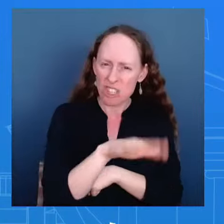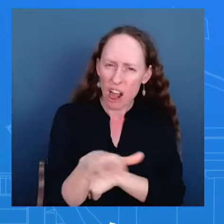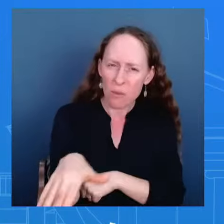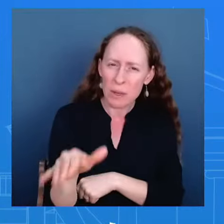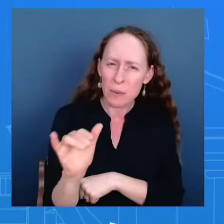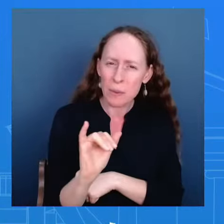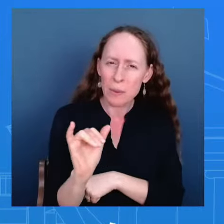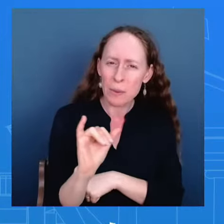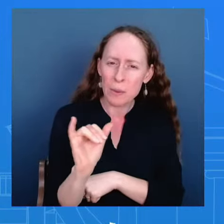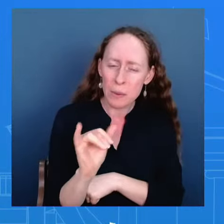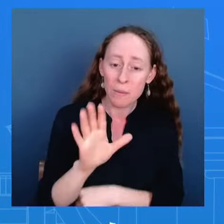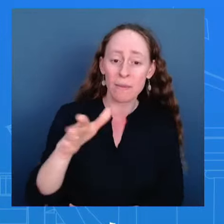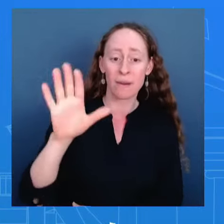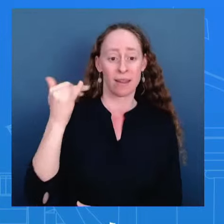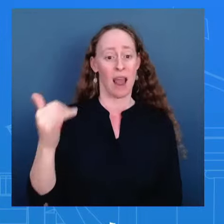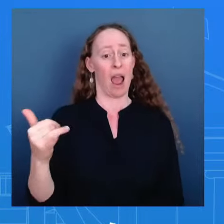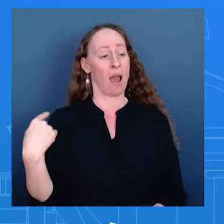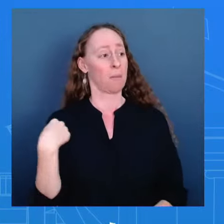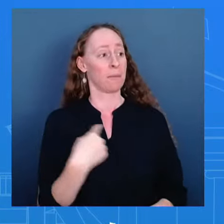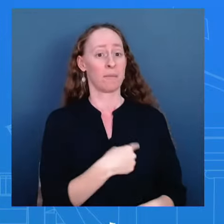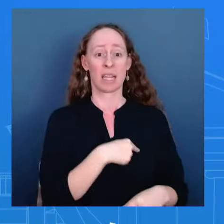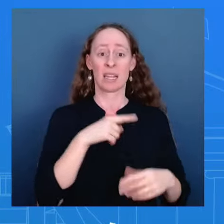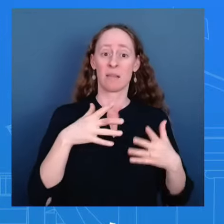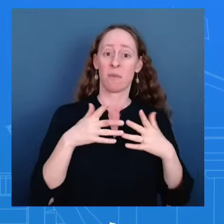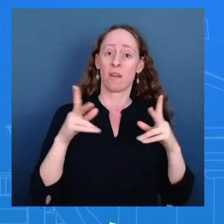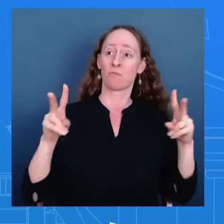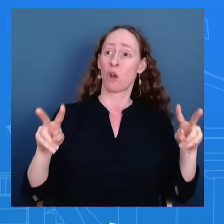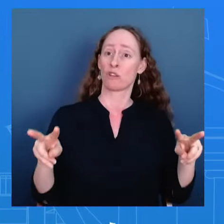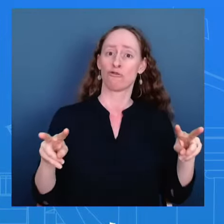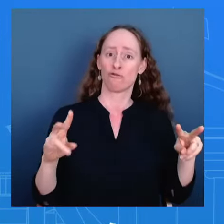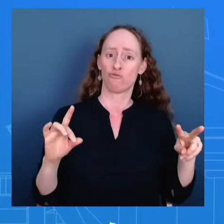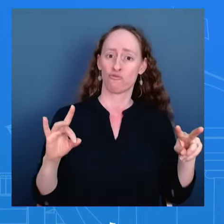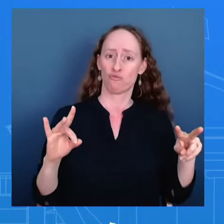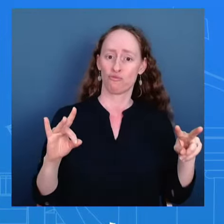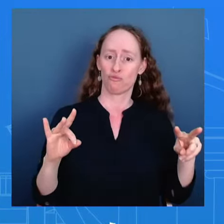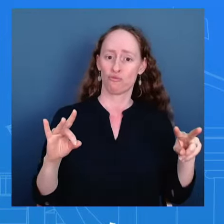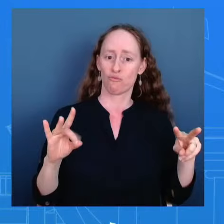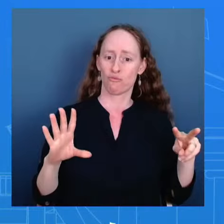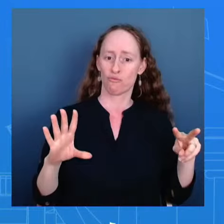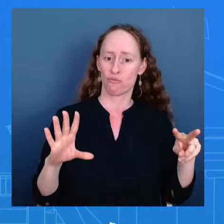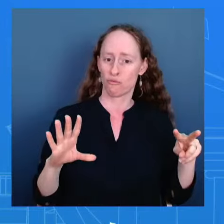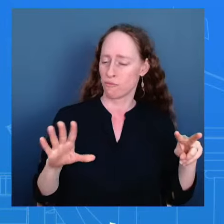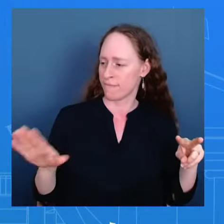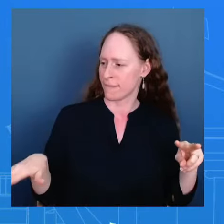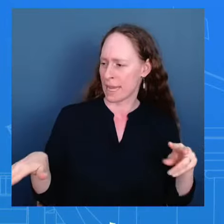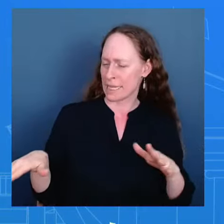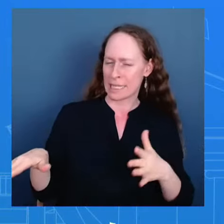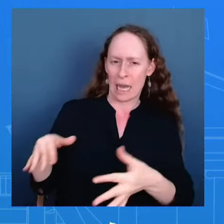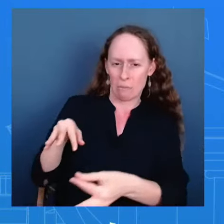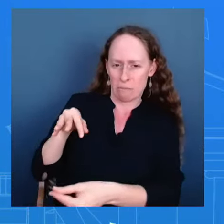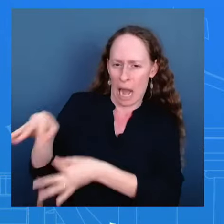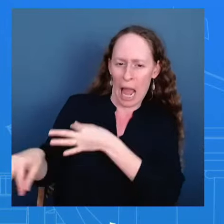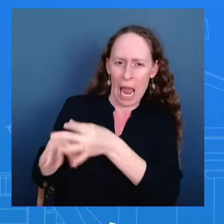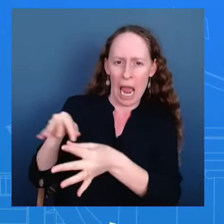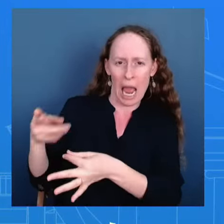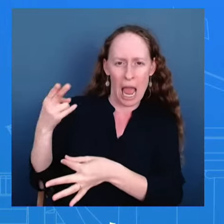can you explain to them how this isn't a major military operation or just maybe it would help to explain